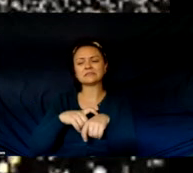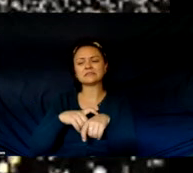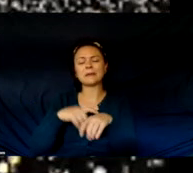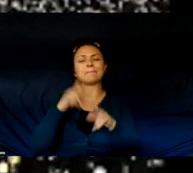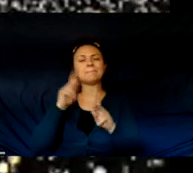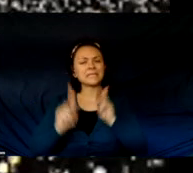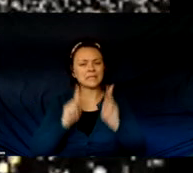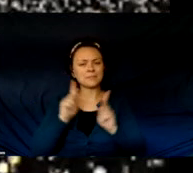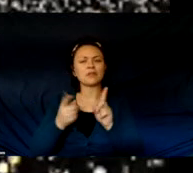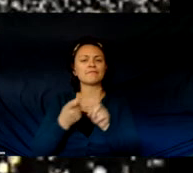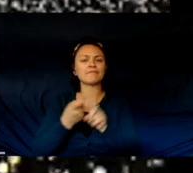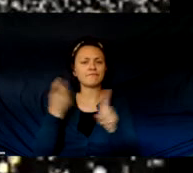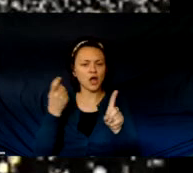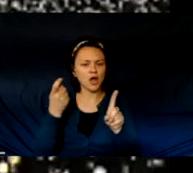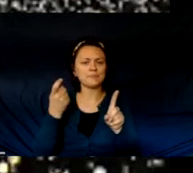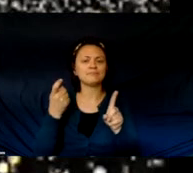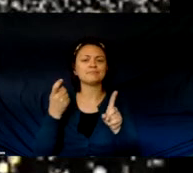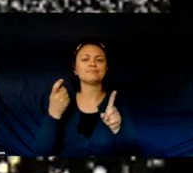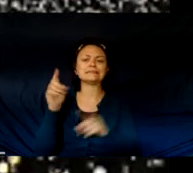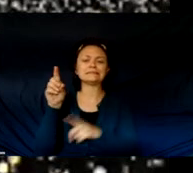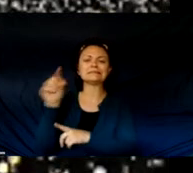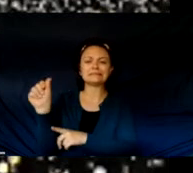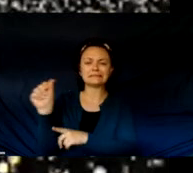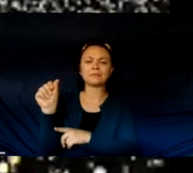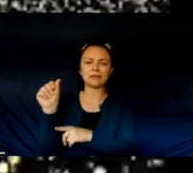disability experiences are typically